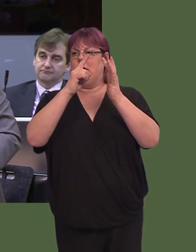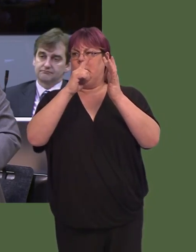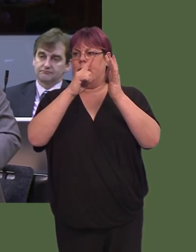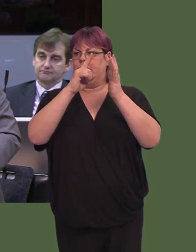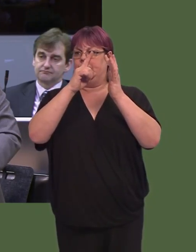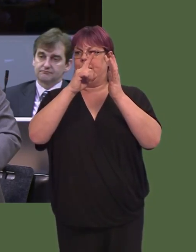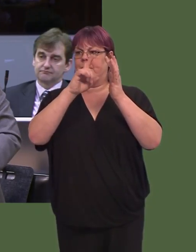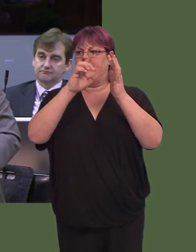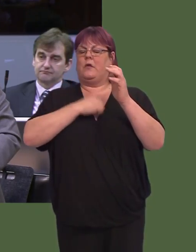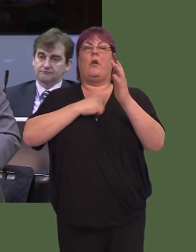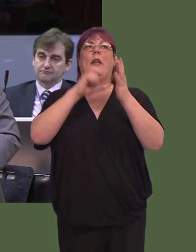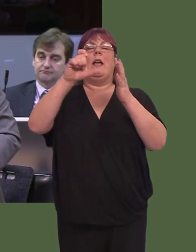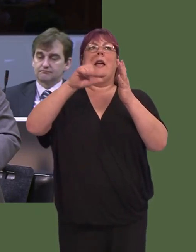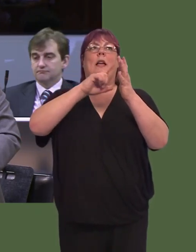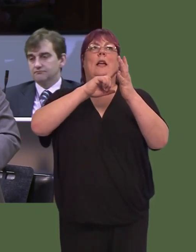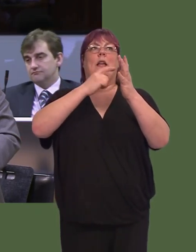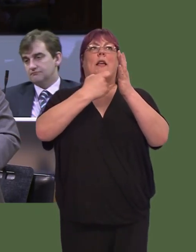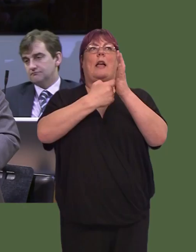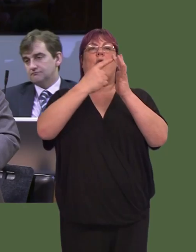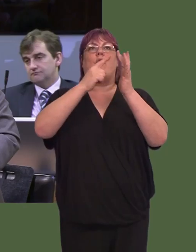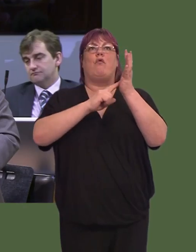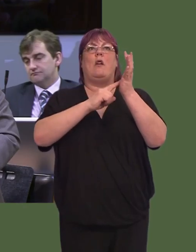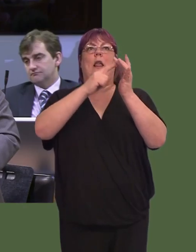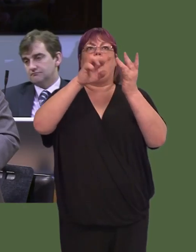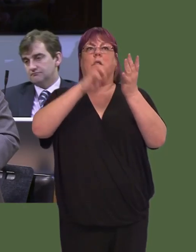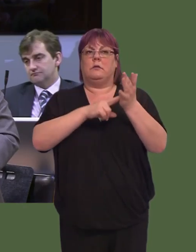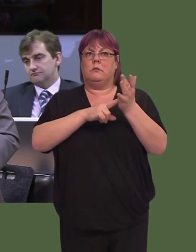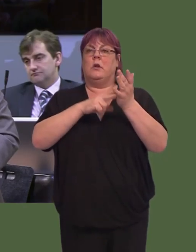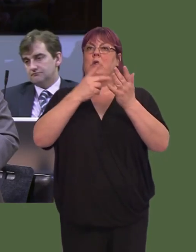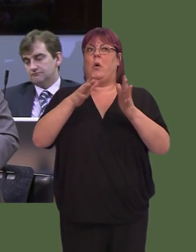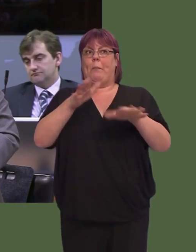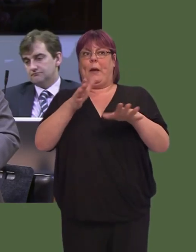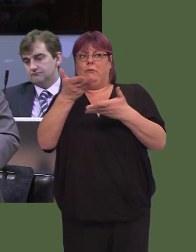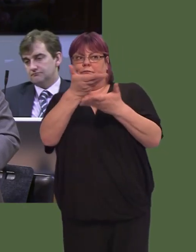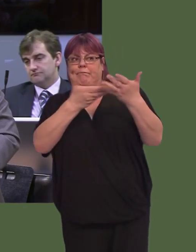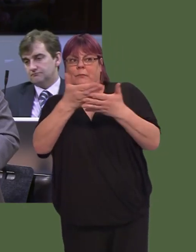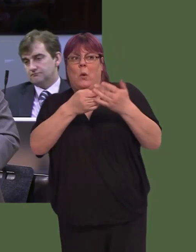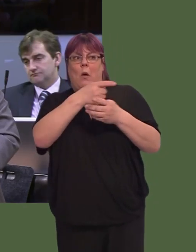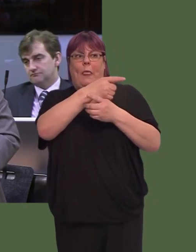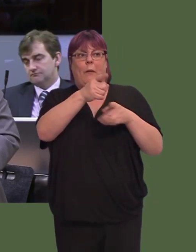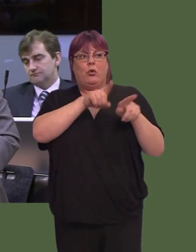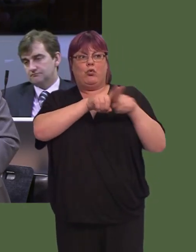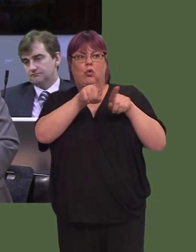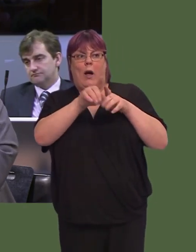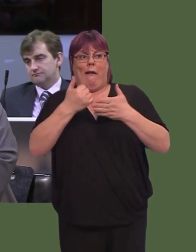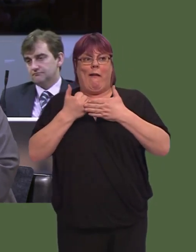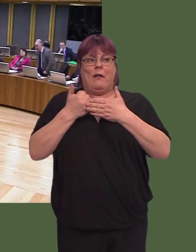was there much engagement from Transport for Wales and the Welsh Government to try and facilitate them staying within the tendering process?